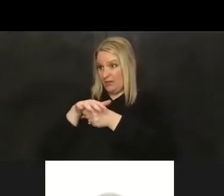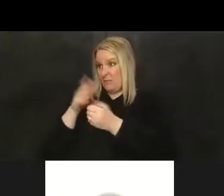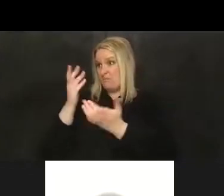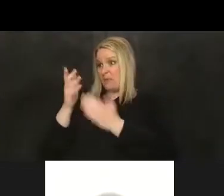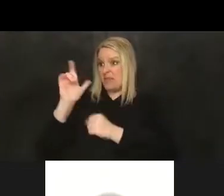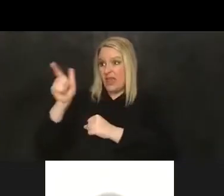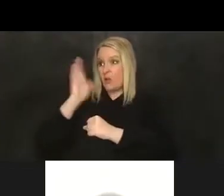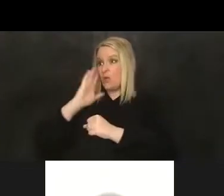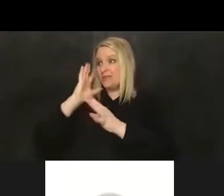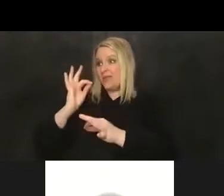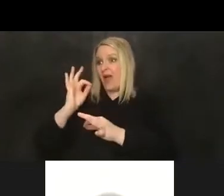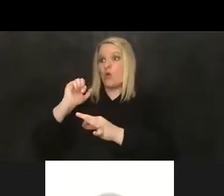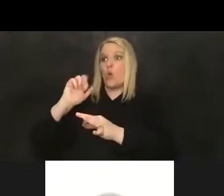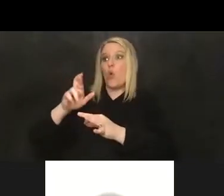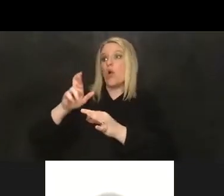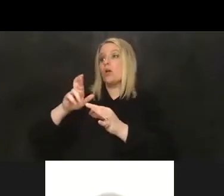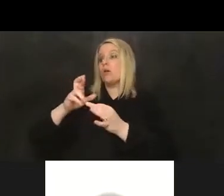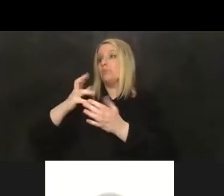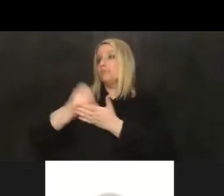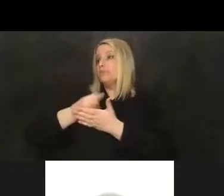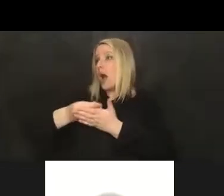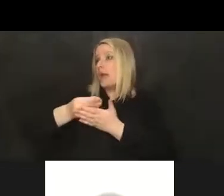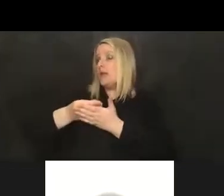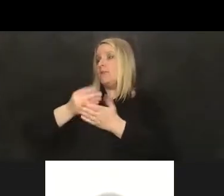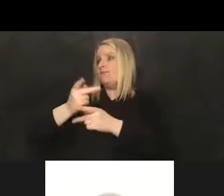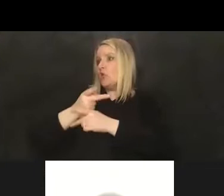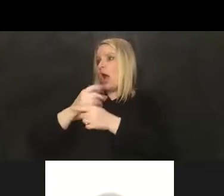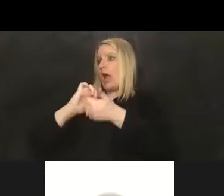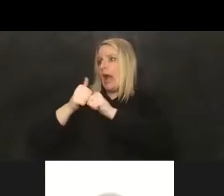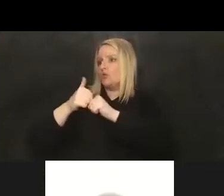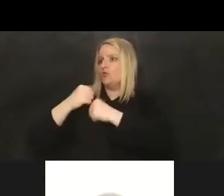the money or come up with the money to, you know, find an accessible rehearsal space, or